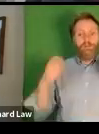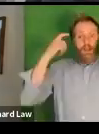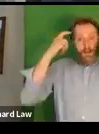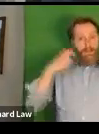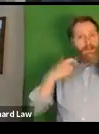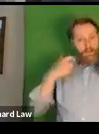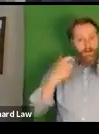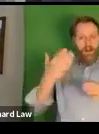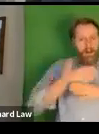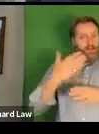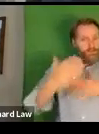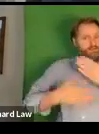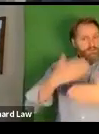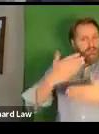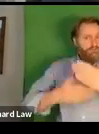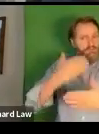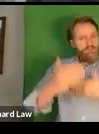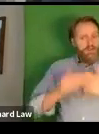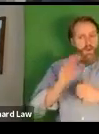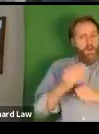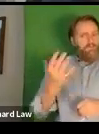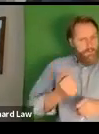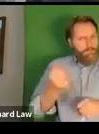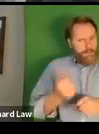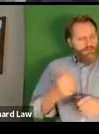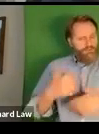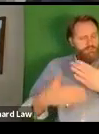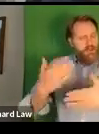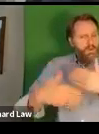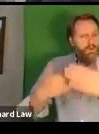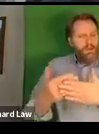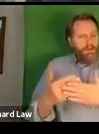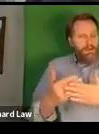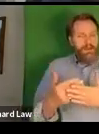negotiations we're preparing for and we will issue further legal advice about